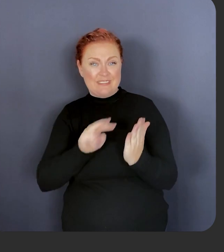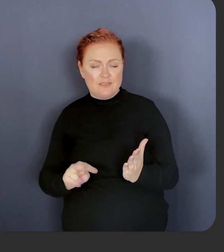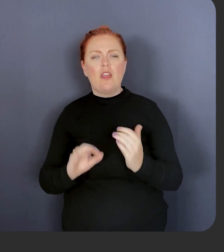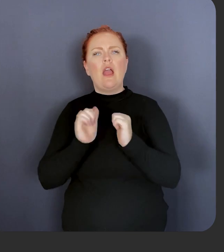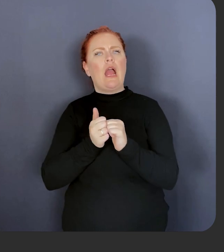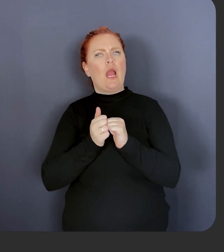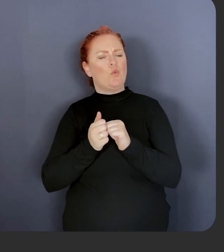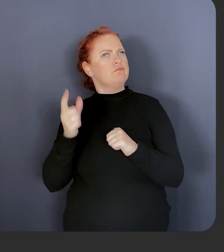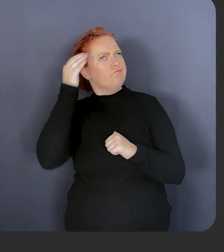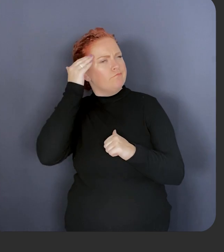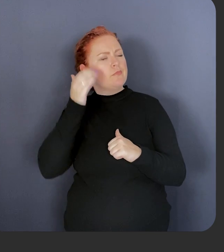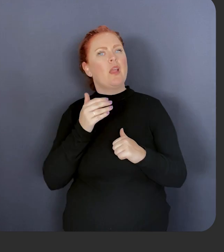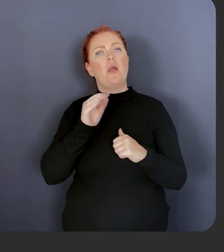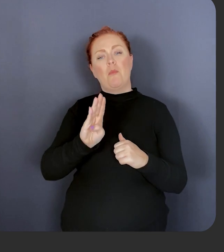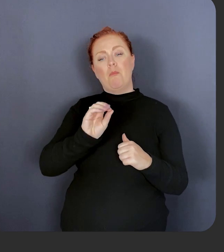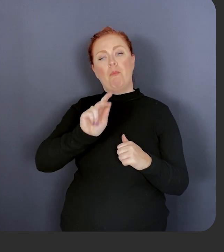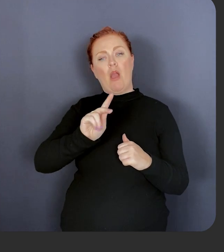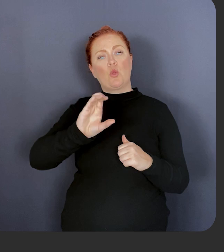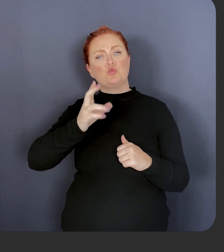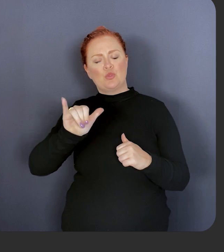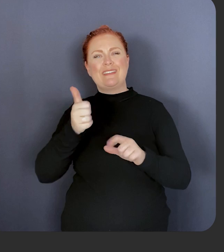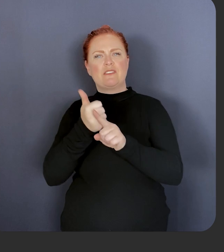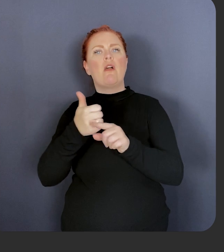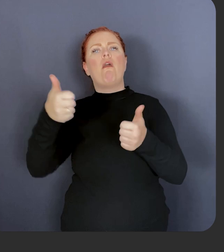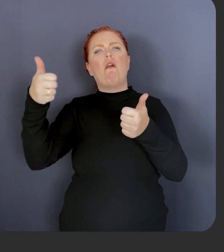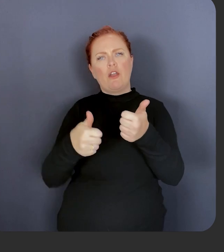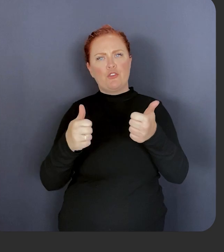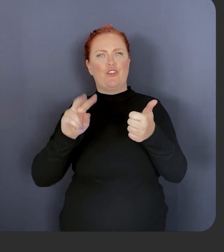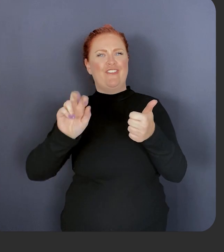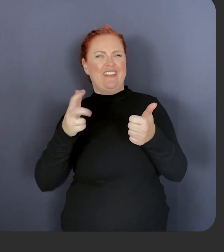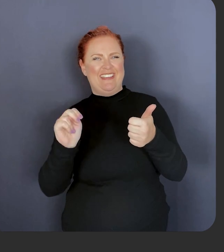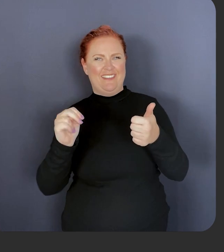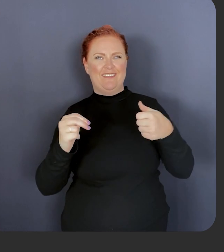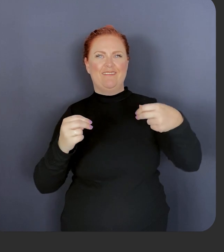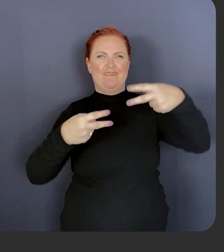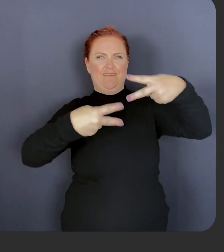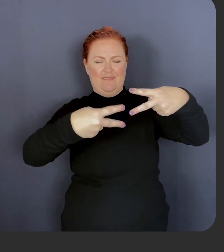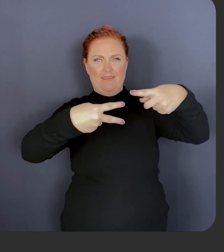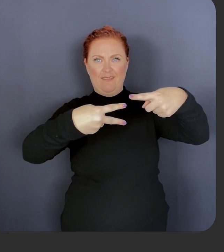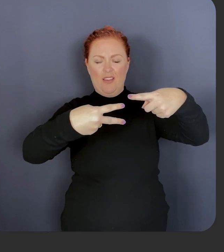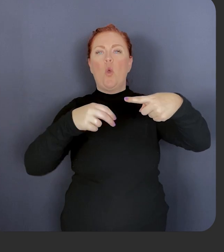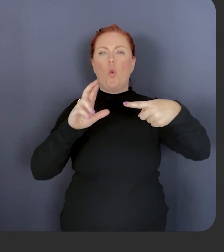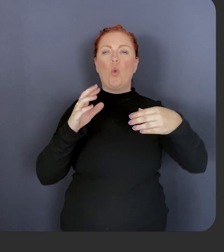how do you indicate that bok choy is a subchild of vegan or that meat is a parent of chicken and Impossible meat?